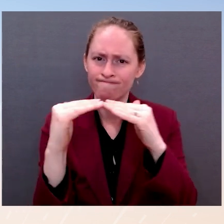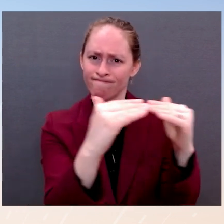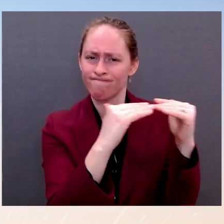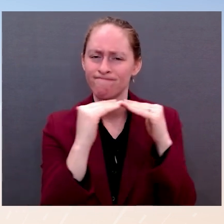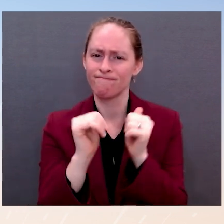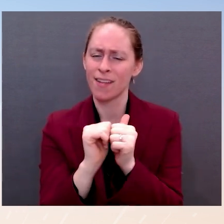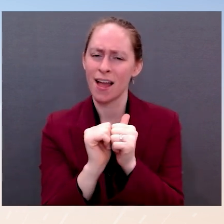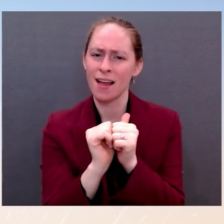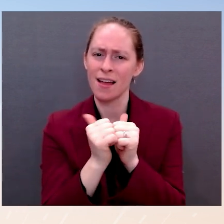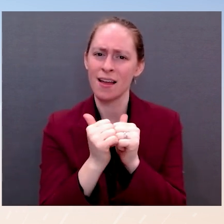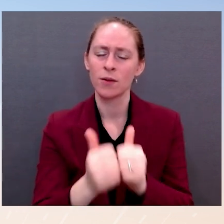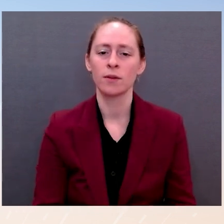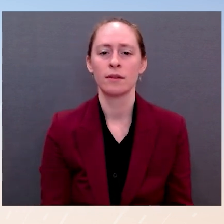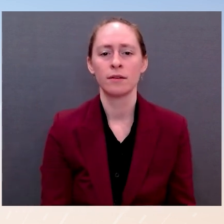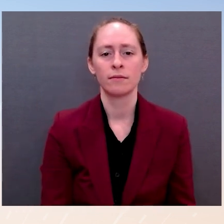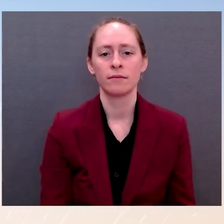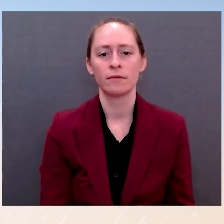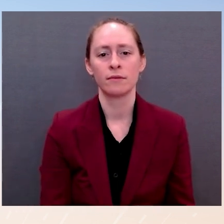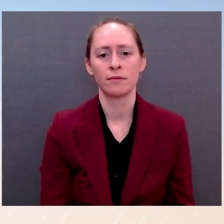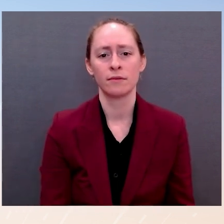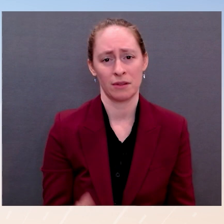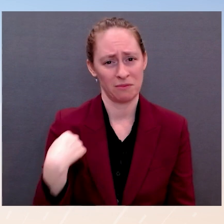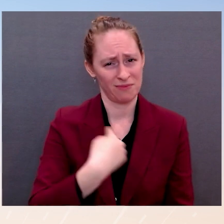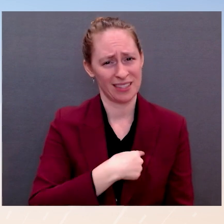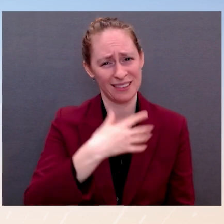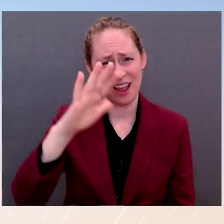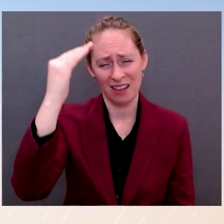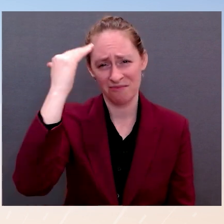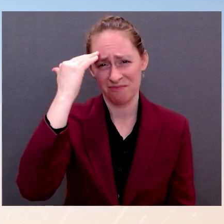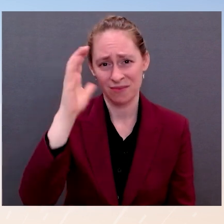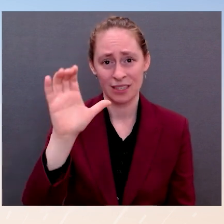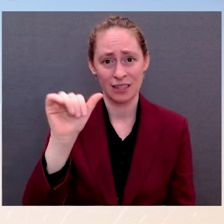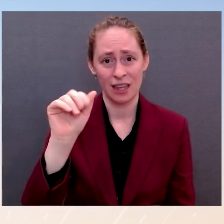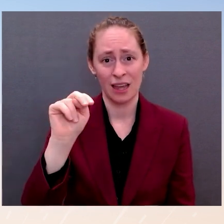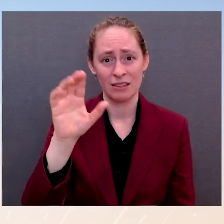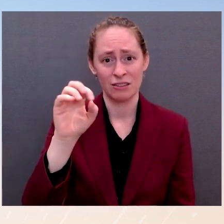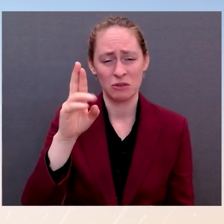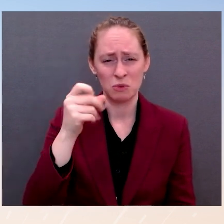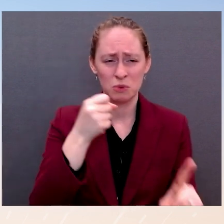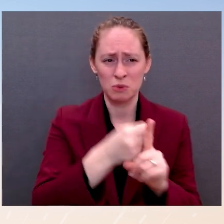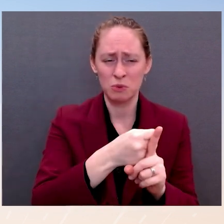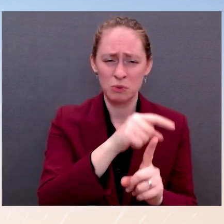that has hit the black community particularly hard. Black Americans have the highest death rate